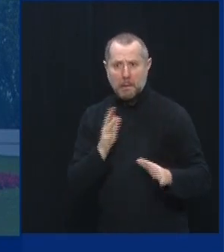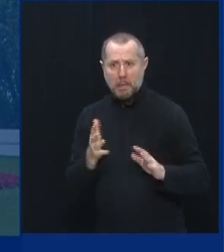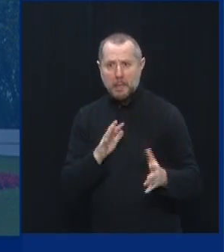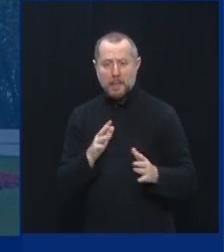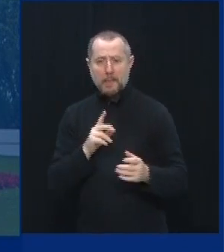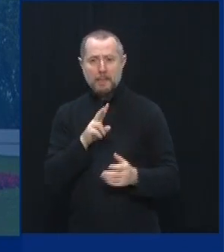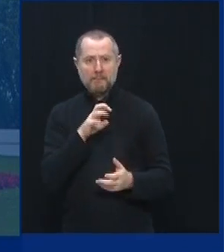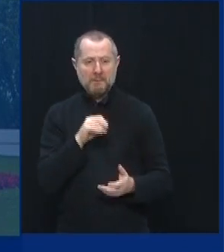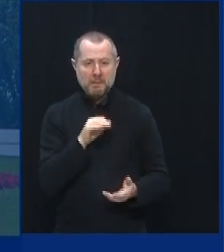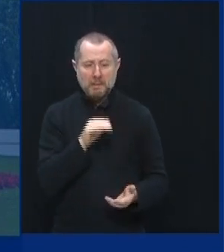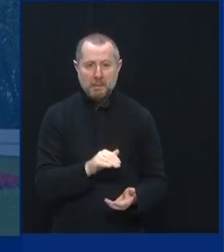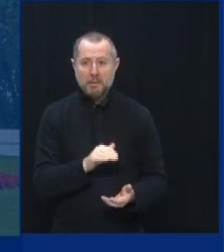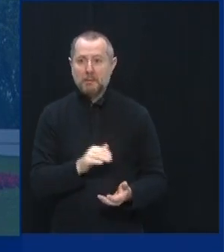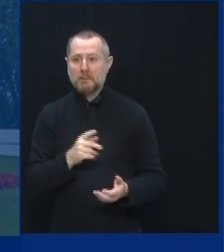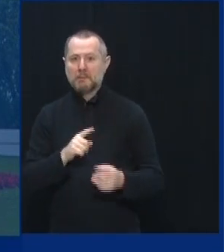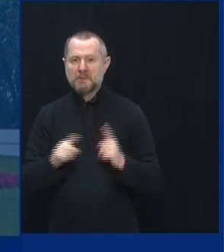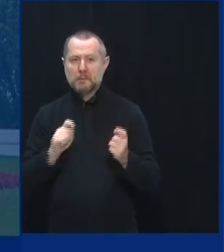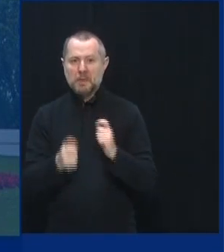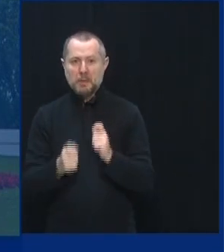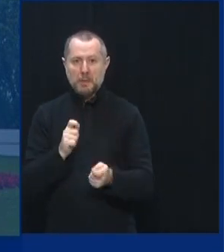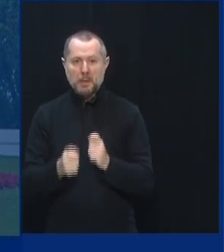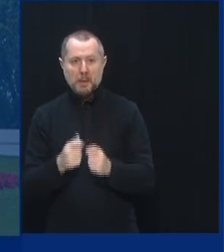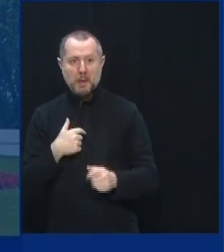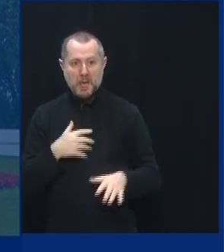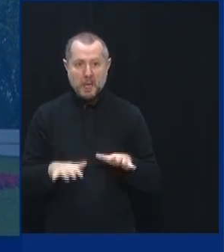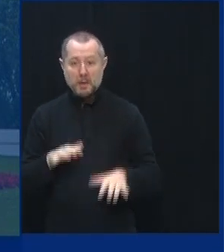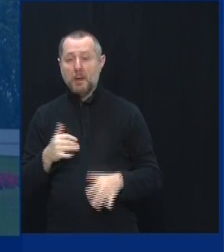WE WERE GOING WEEK TO WEEK, AND IT WAS THE SUPPLIES EVERY WEEK. THIS WEEK, YOU'RE GOING TO GET